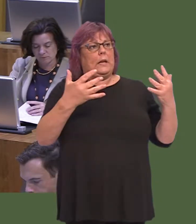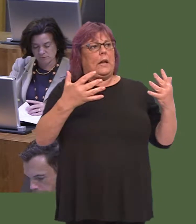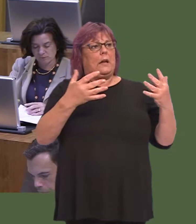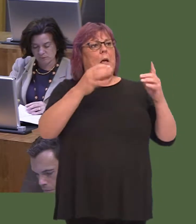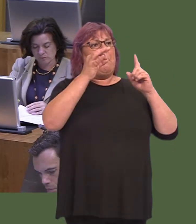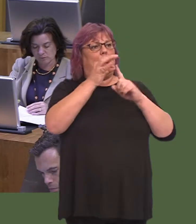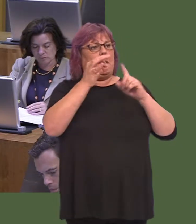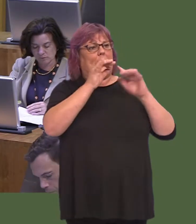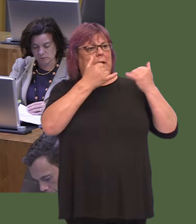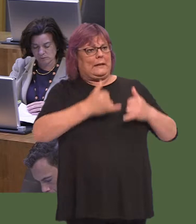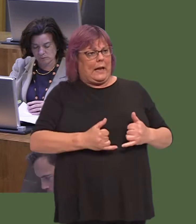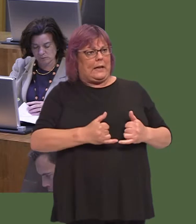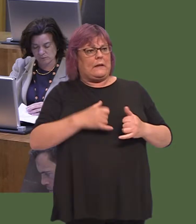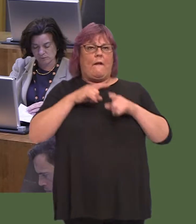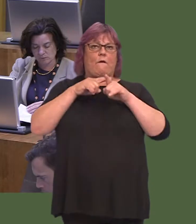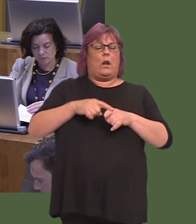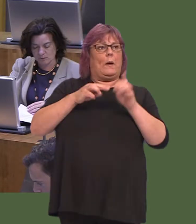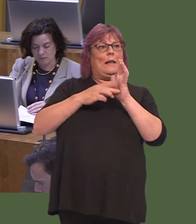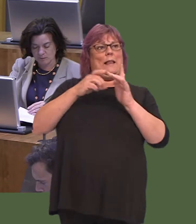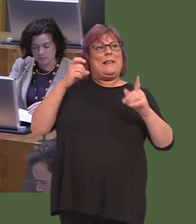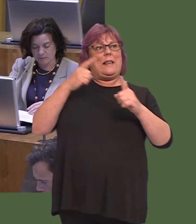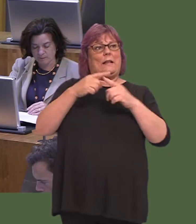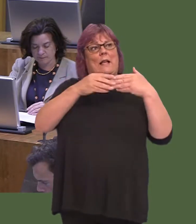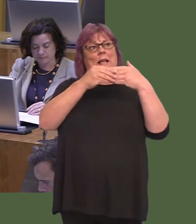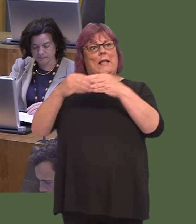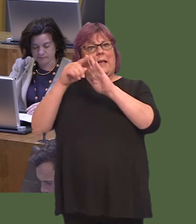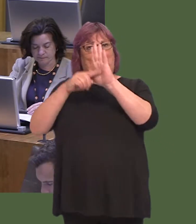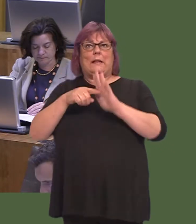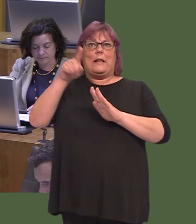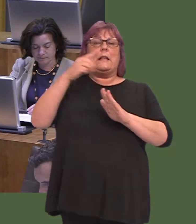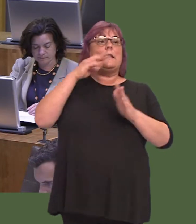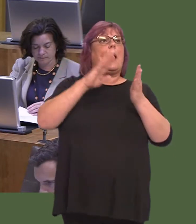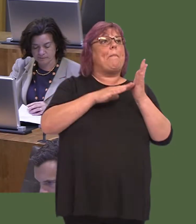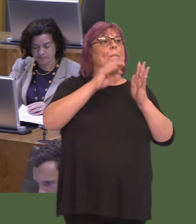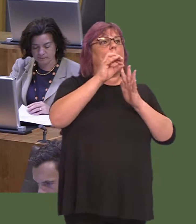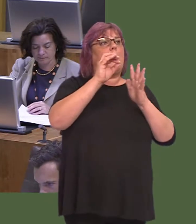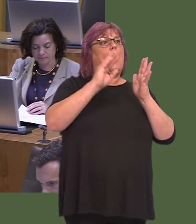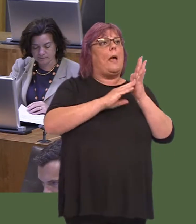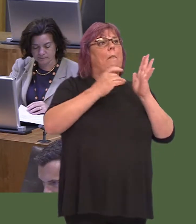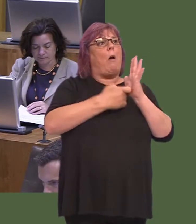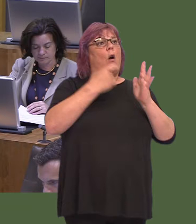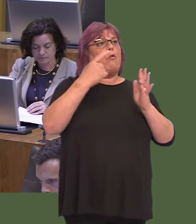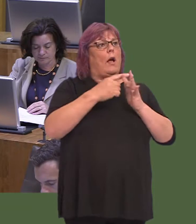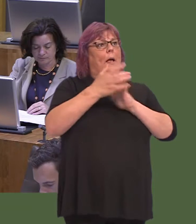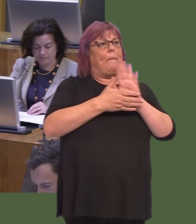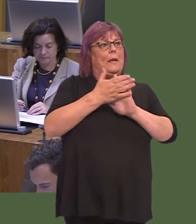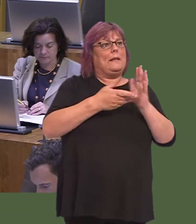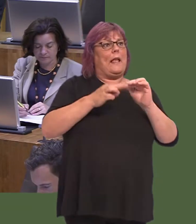with the current guidance from the National Institute for Health and Care Excellence. That guidance currently recommends the mpMRI for people with a negative biopsy, to determine